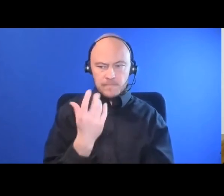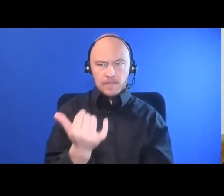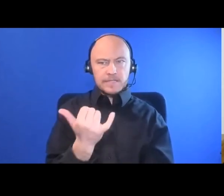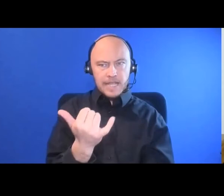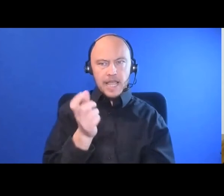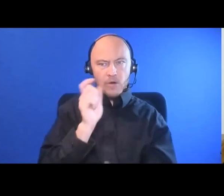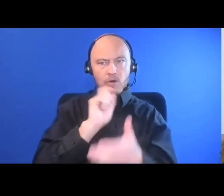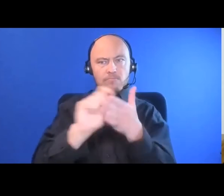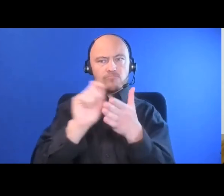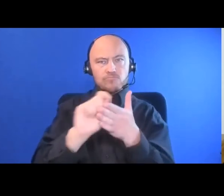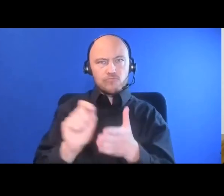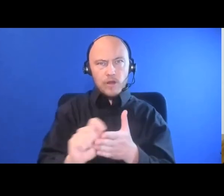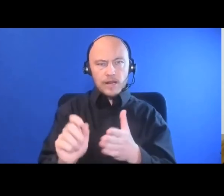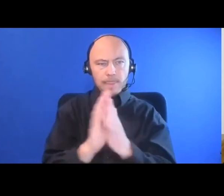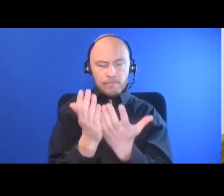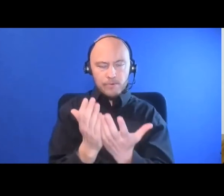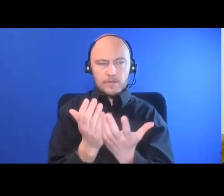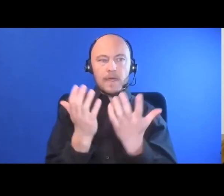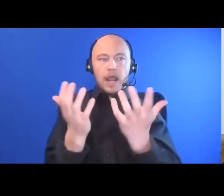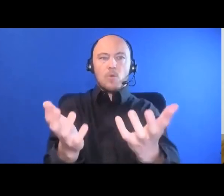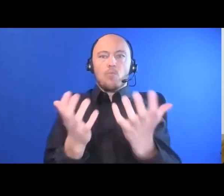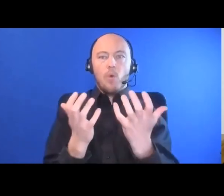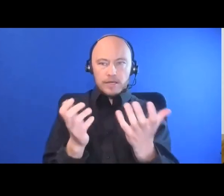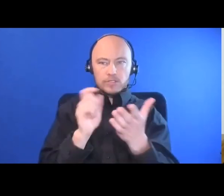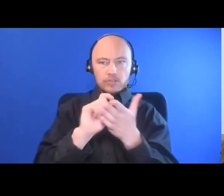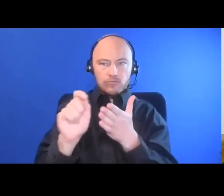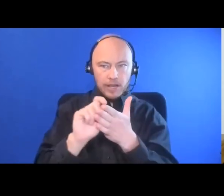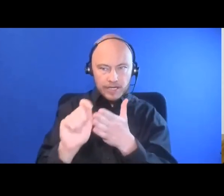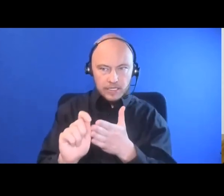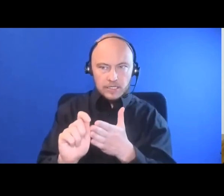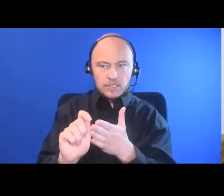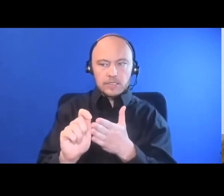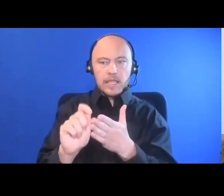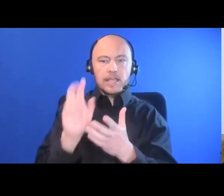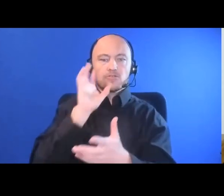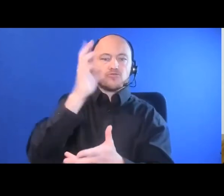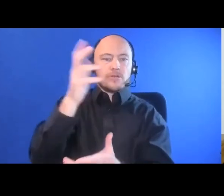the books I was meant to write and creating the characters